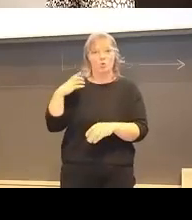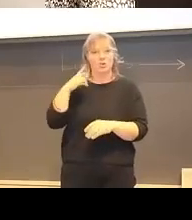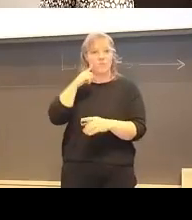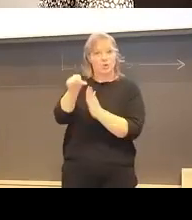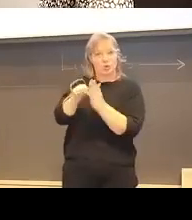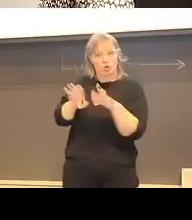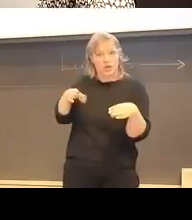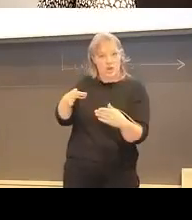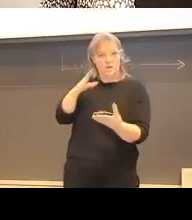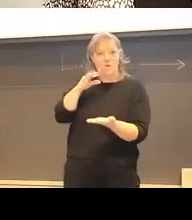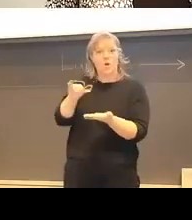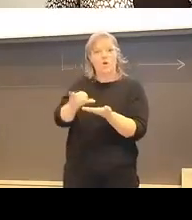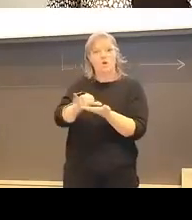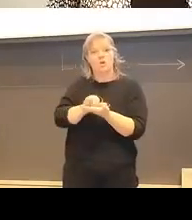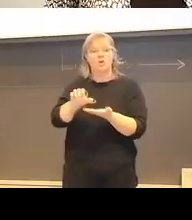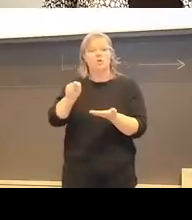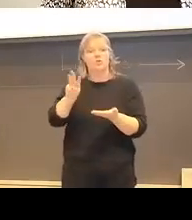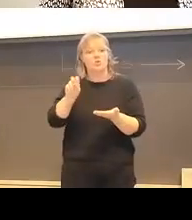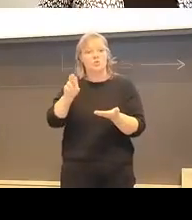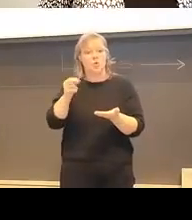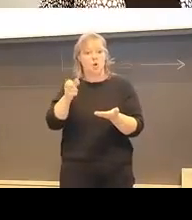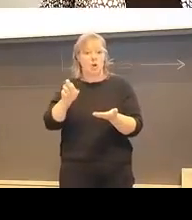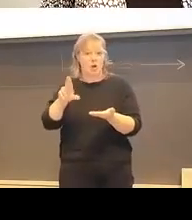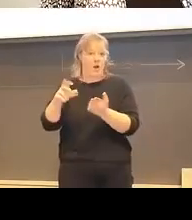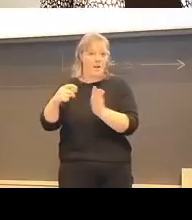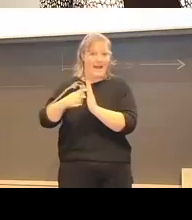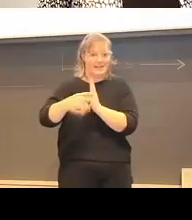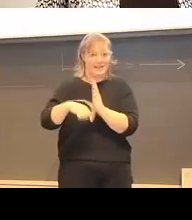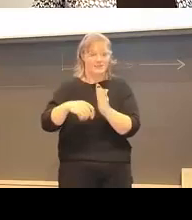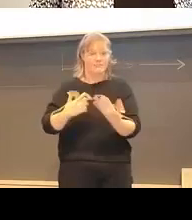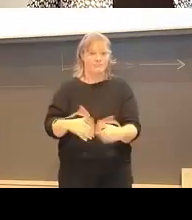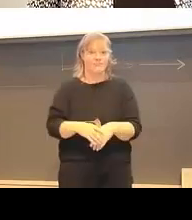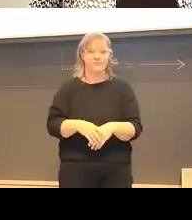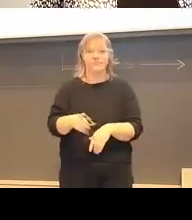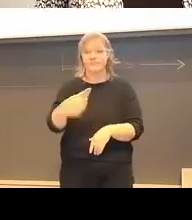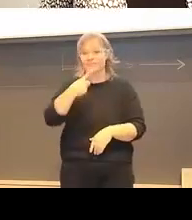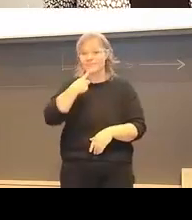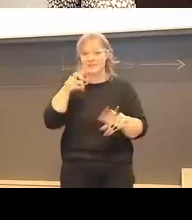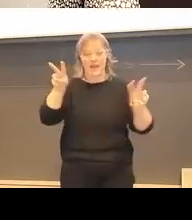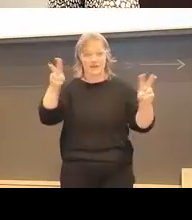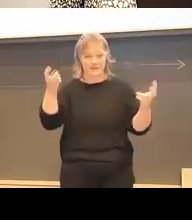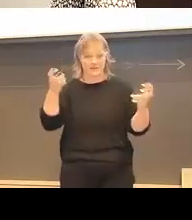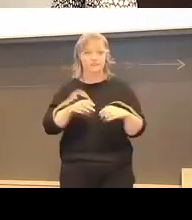New Yorker magazine for which I was grateful he said no matter how well-trained people are